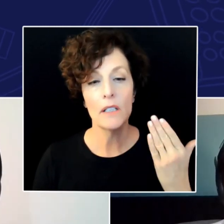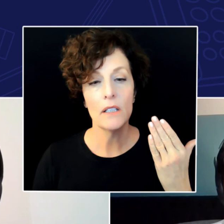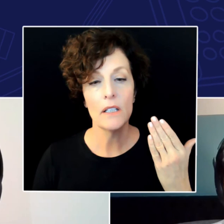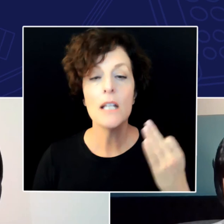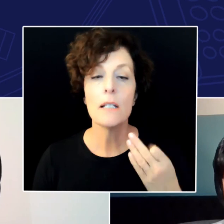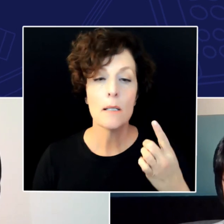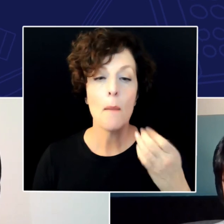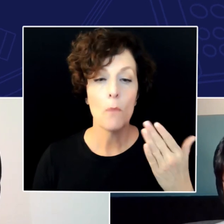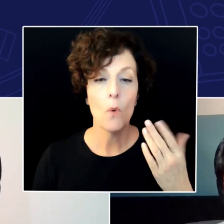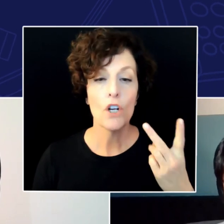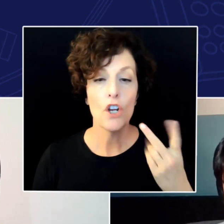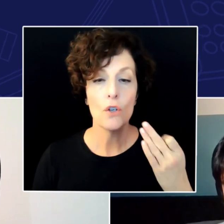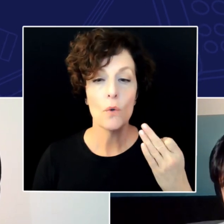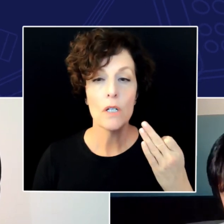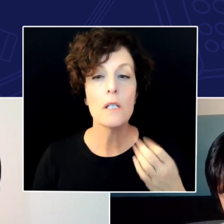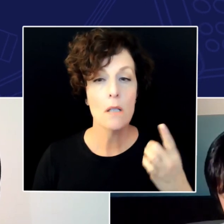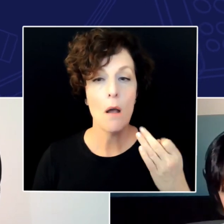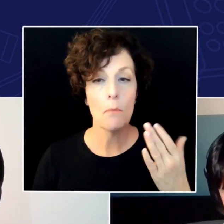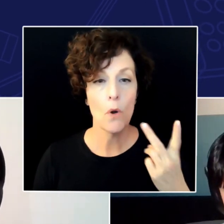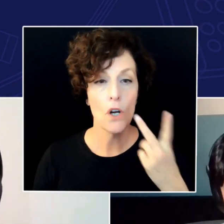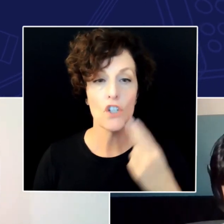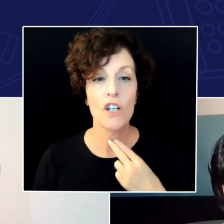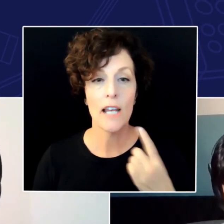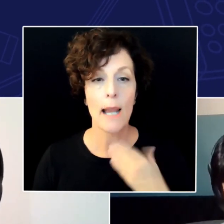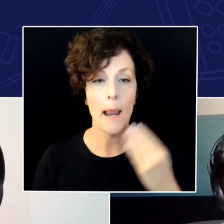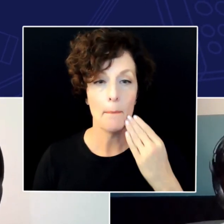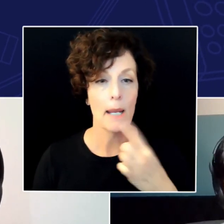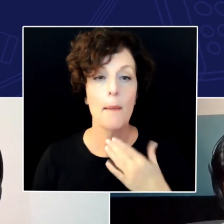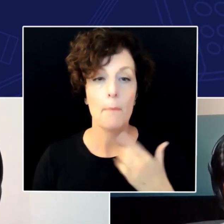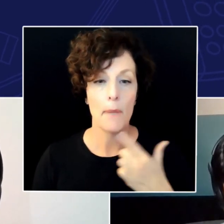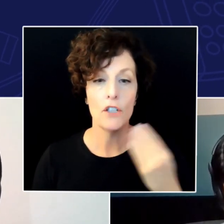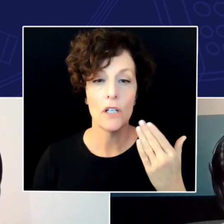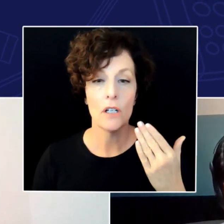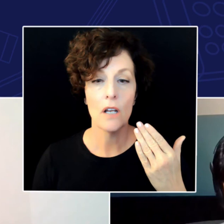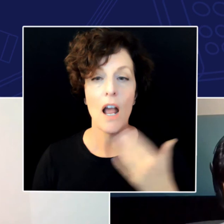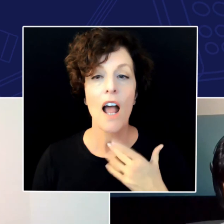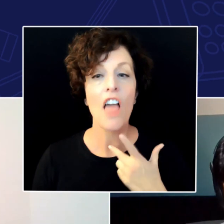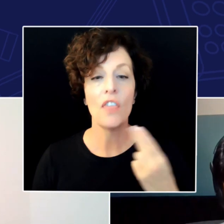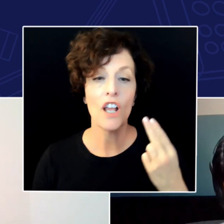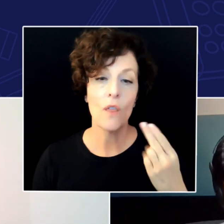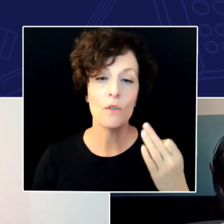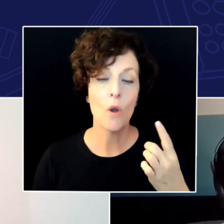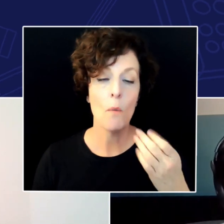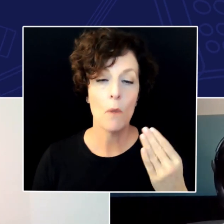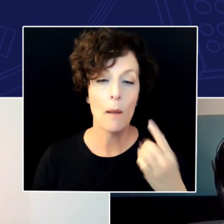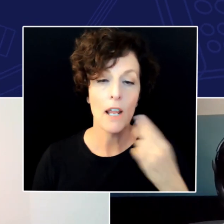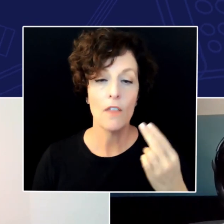Support your -- support your kids and be patient. Those are the two takeaways.